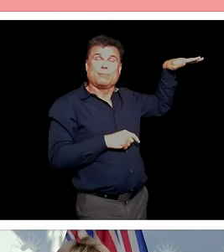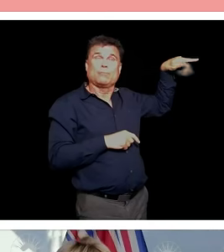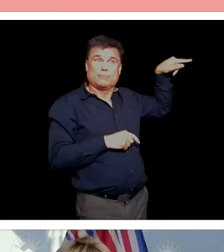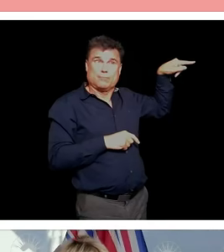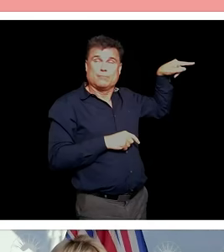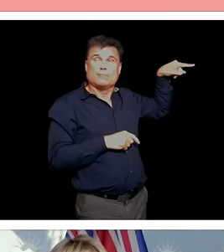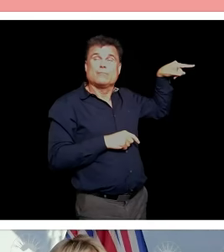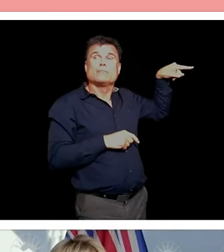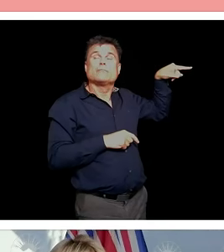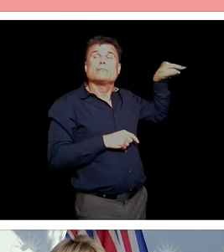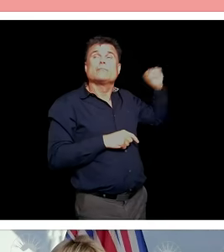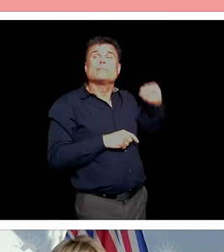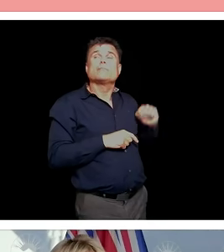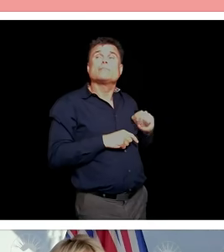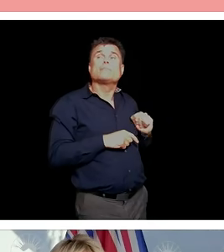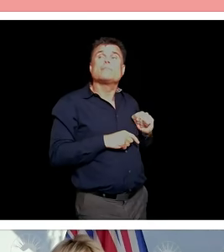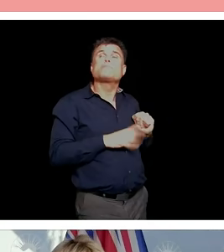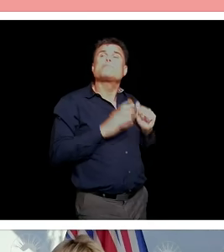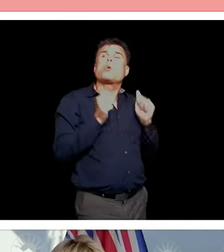and as we know there are number of ongoing